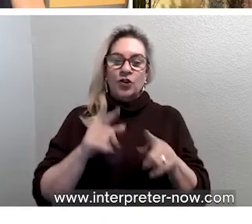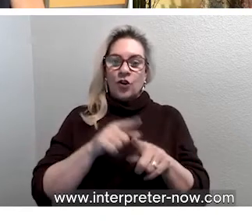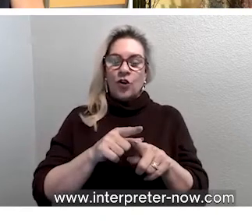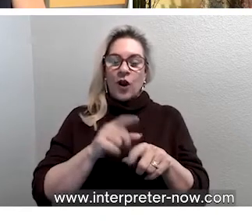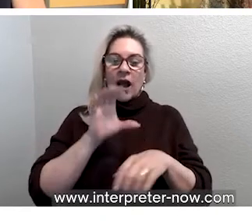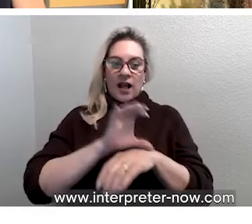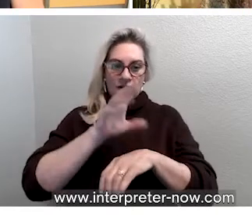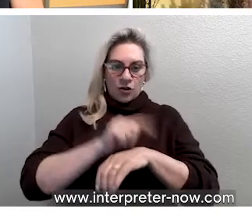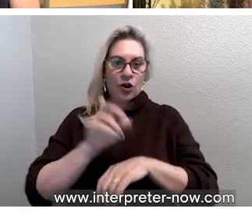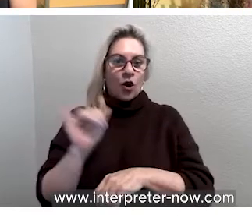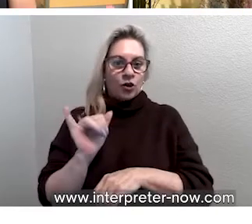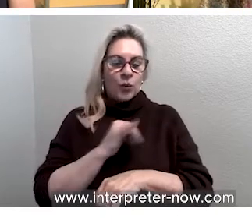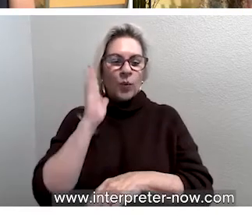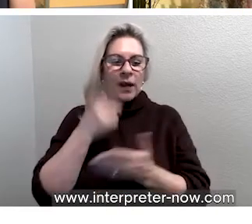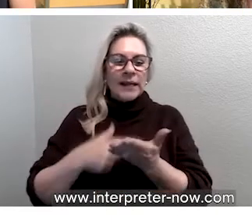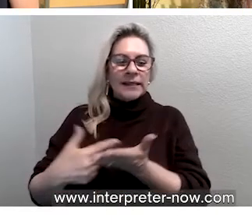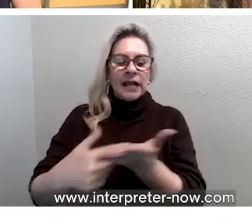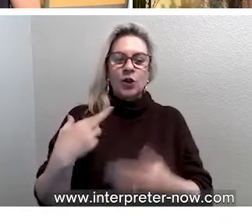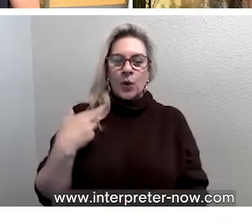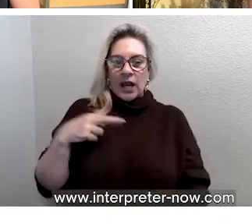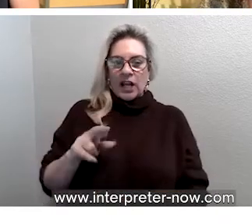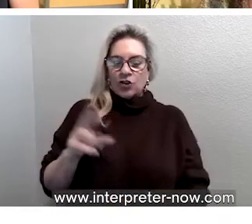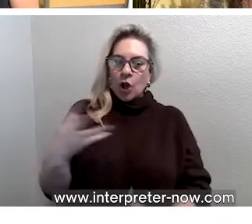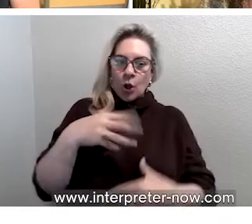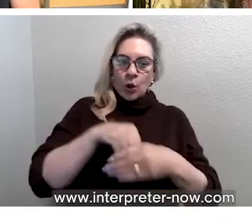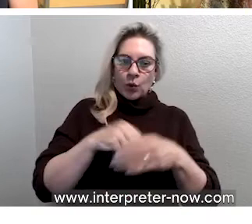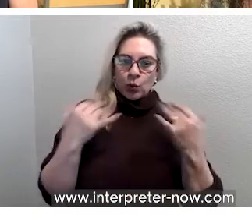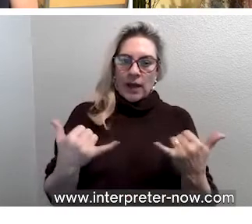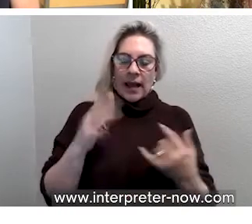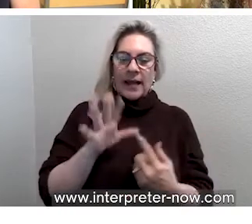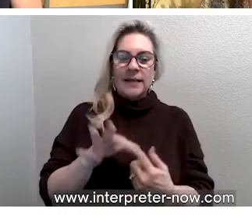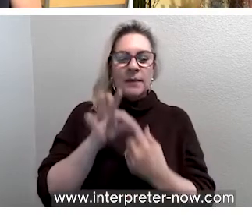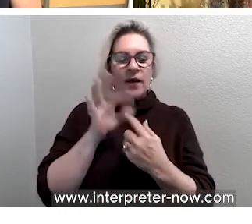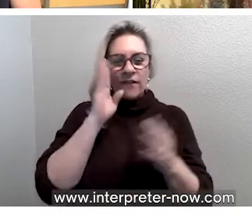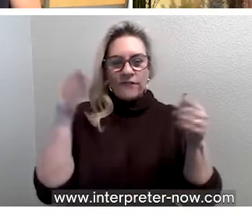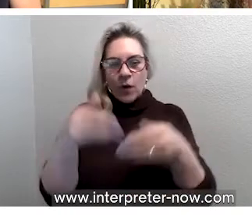We'll be discussing religious inclusion today, especially focusing on how to be an ally for